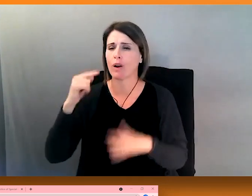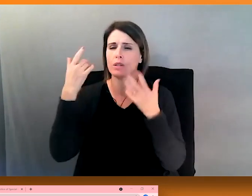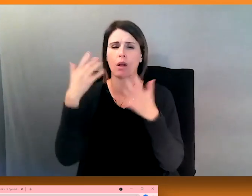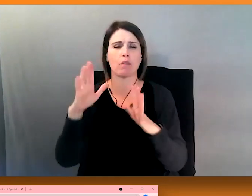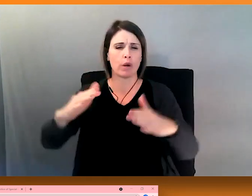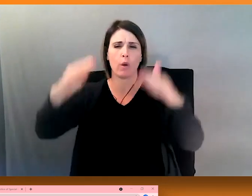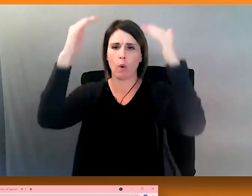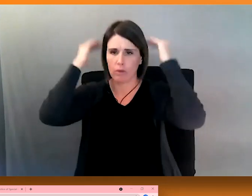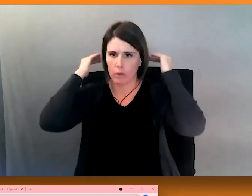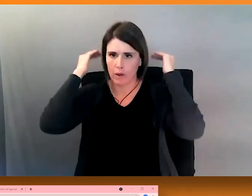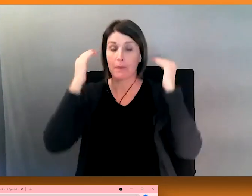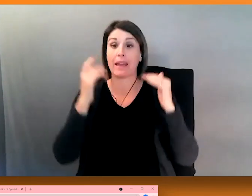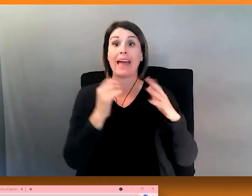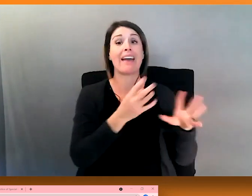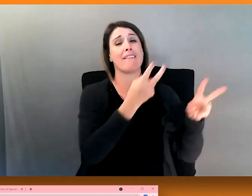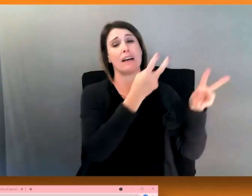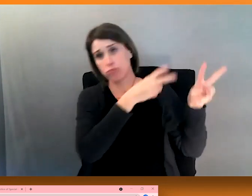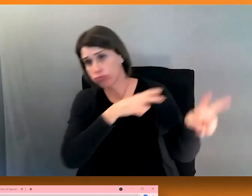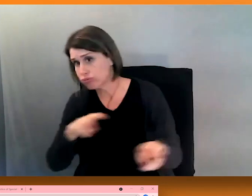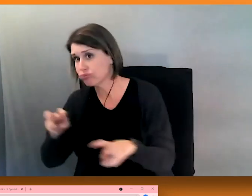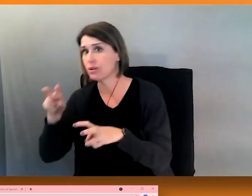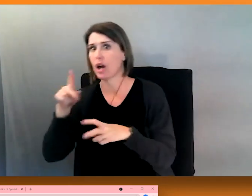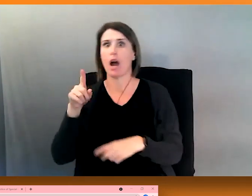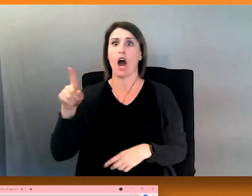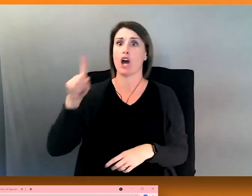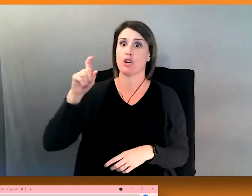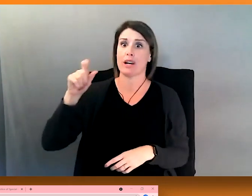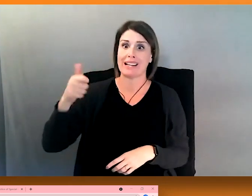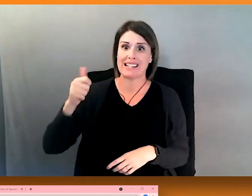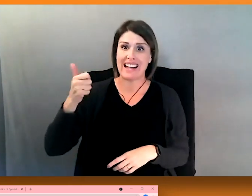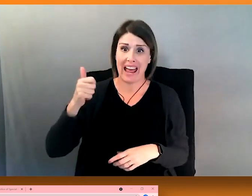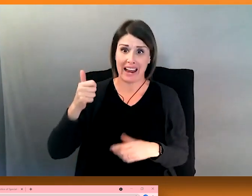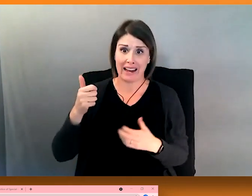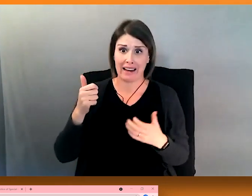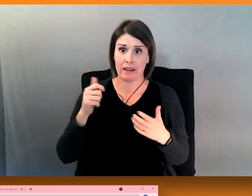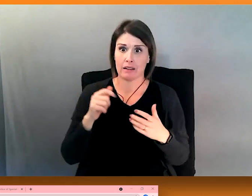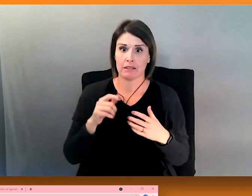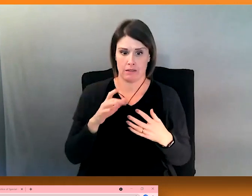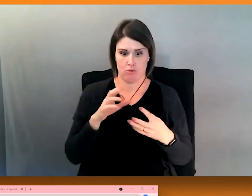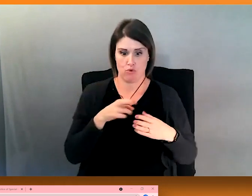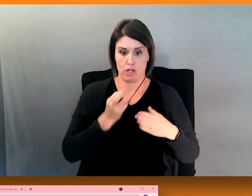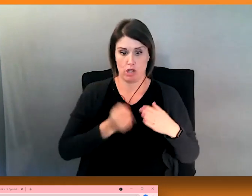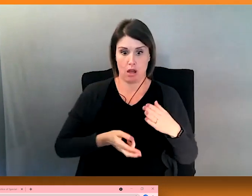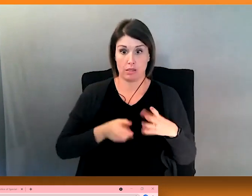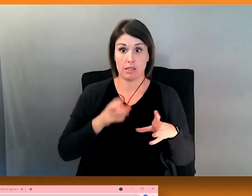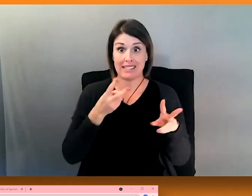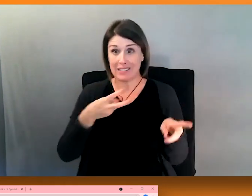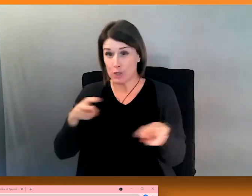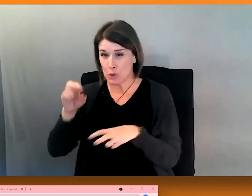is already overwhelming, and if you export this whole thing into Excel with all these columns,